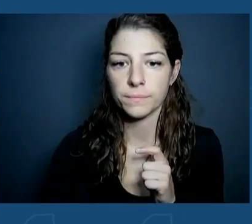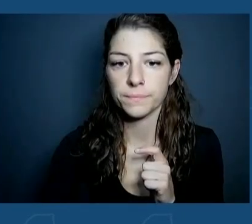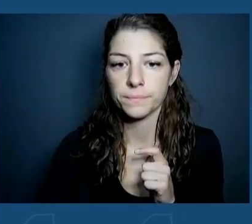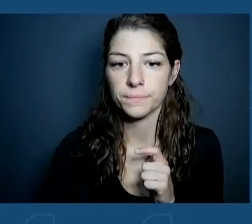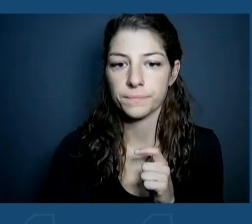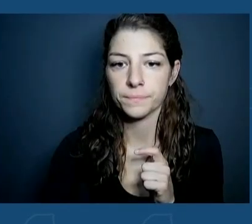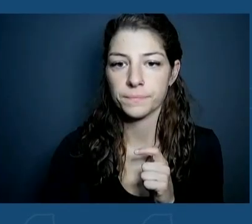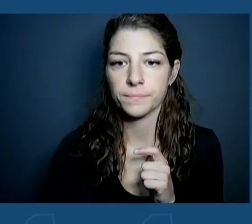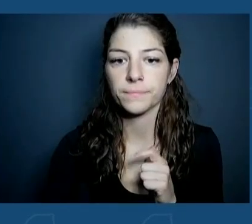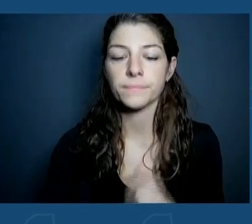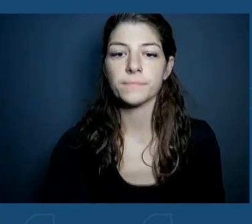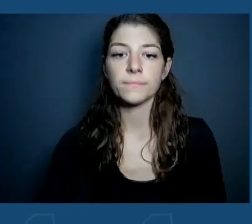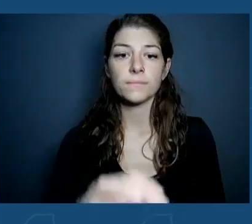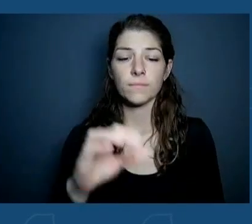ANY ON-TOPIC QUESTIONS FIRST